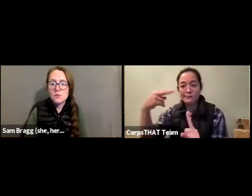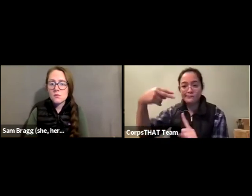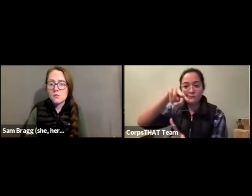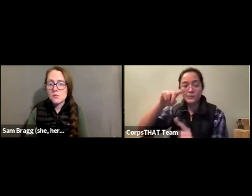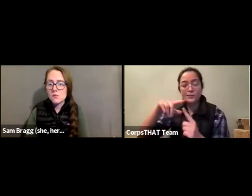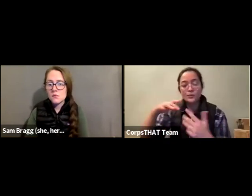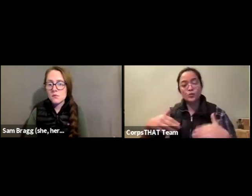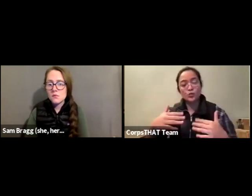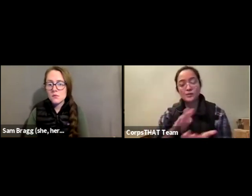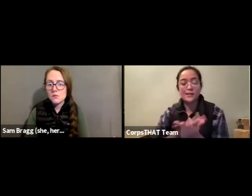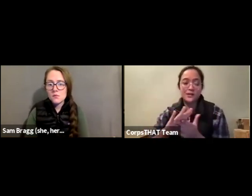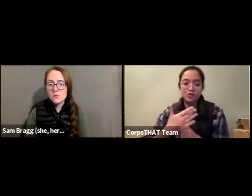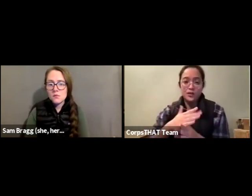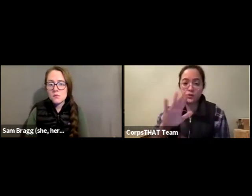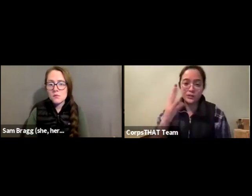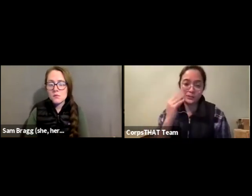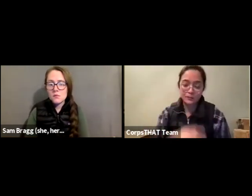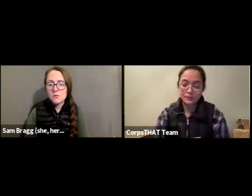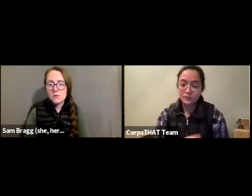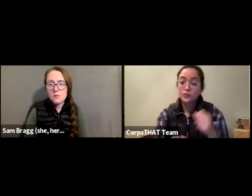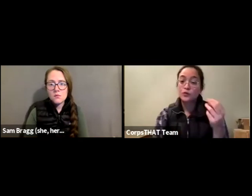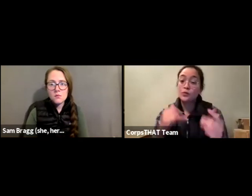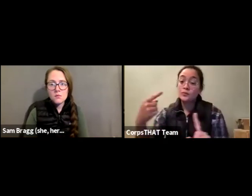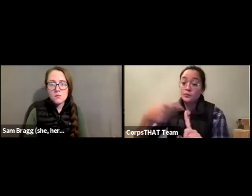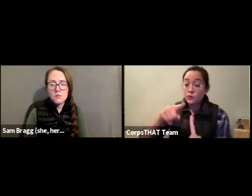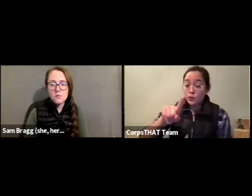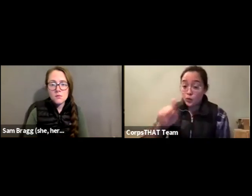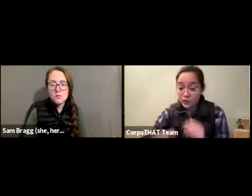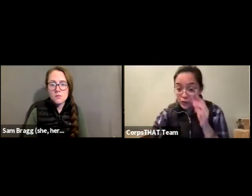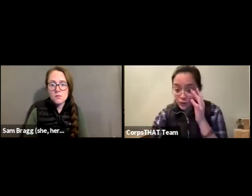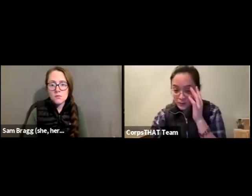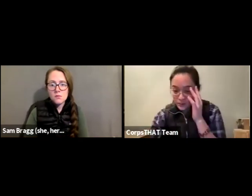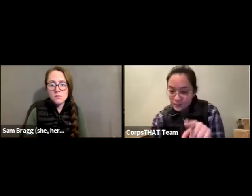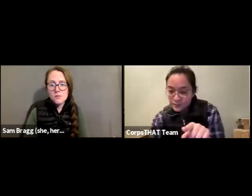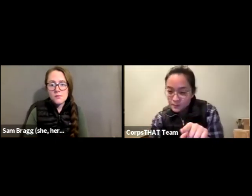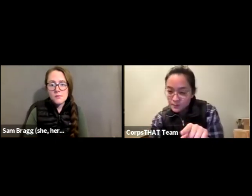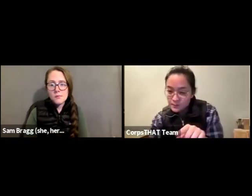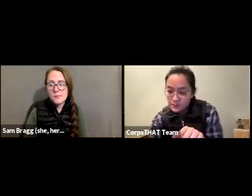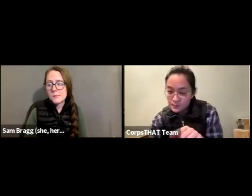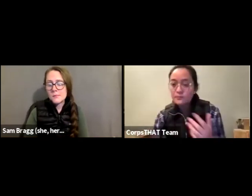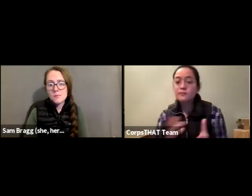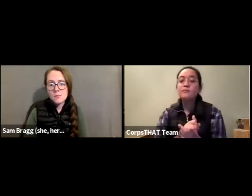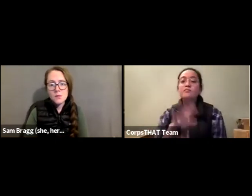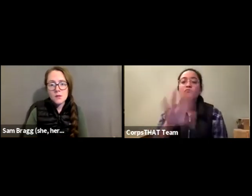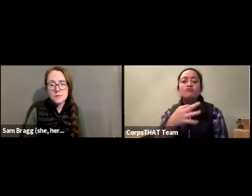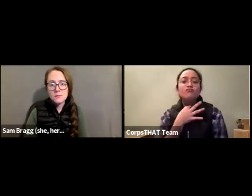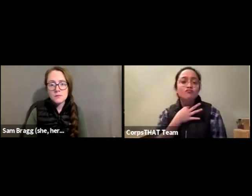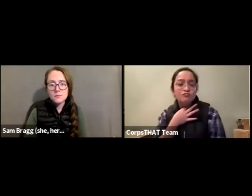presentation i really appreciated Sam sharing her raw and opening up about her experience with NOLS